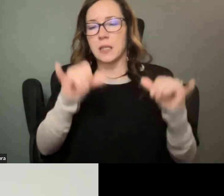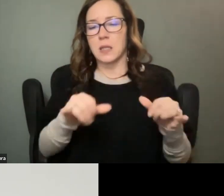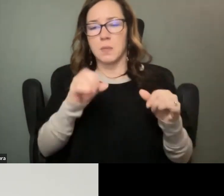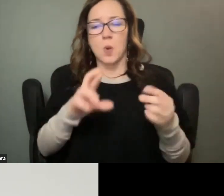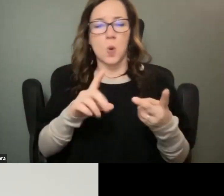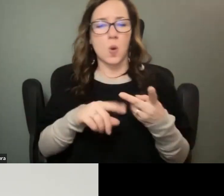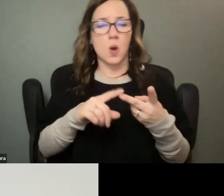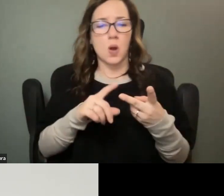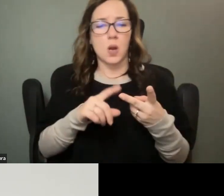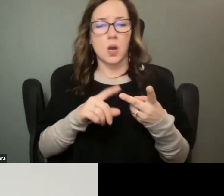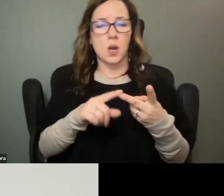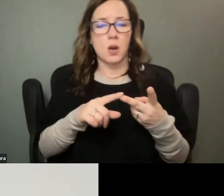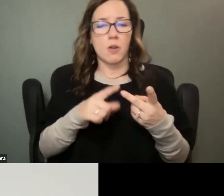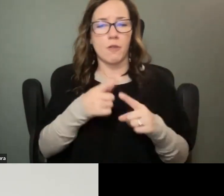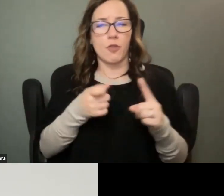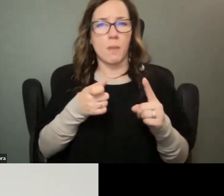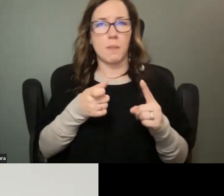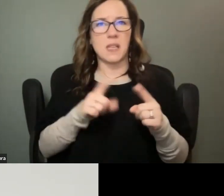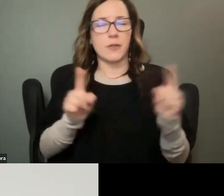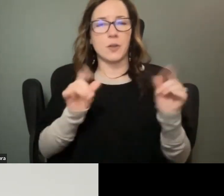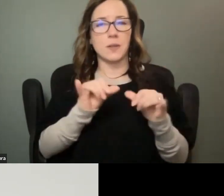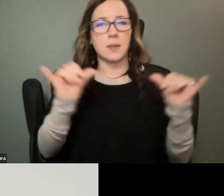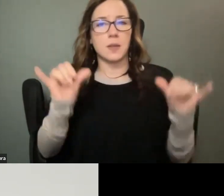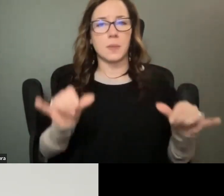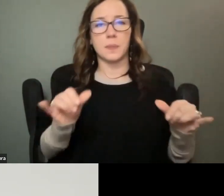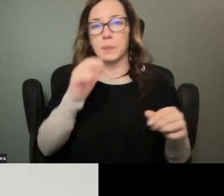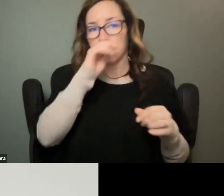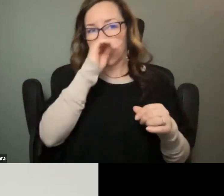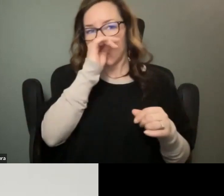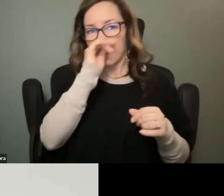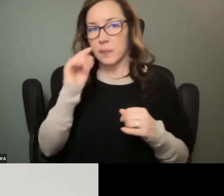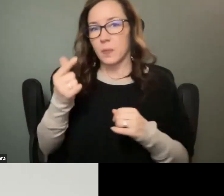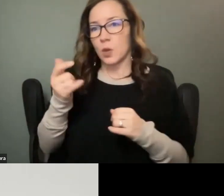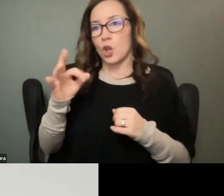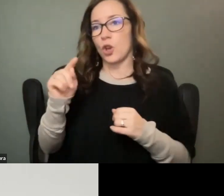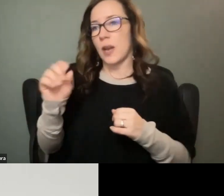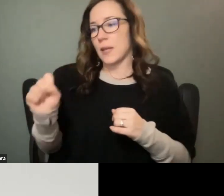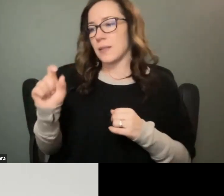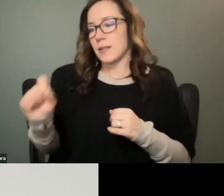something or is a different system